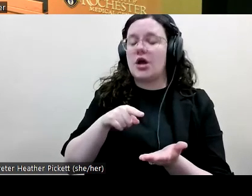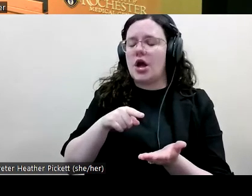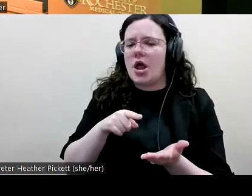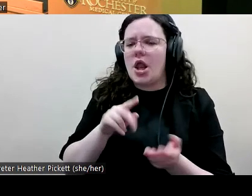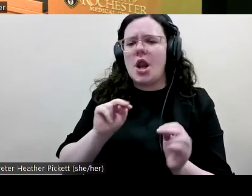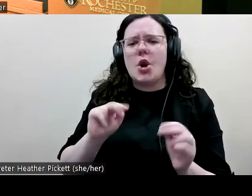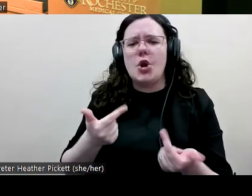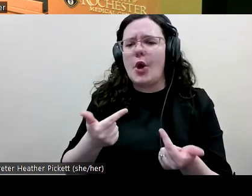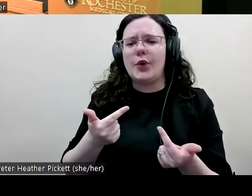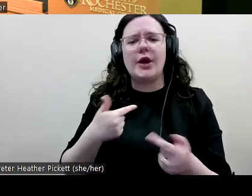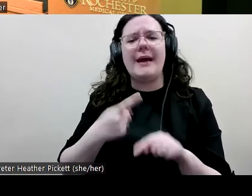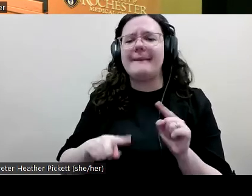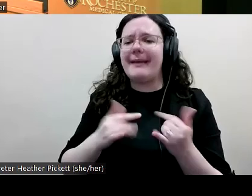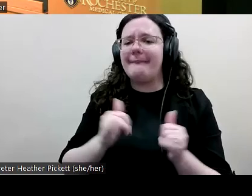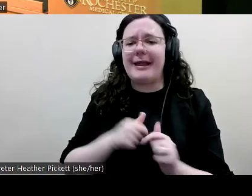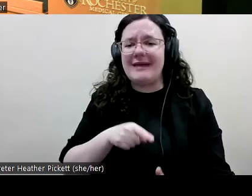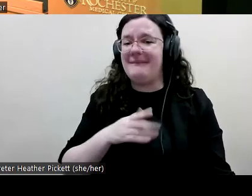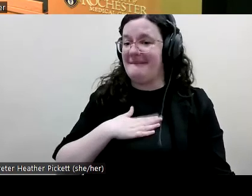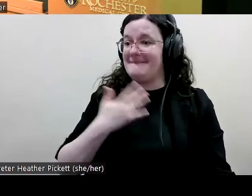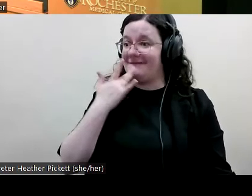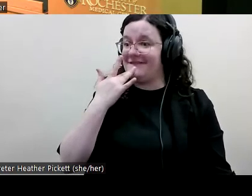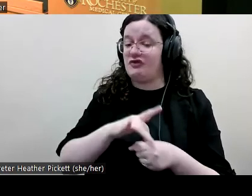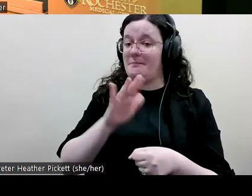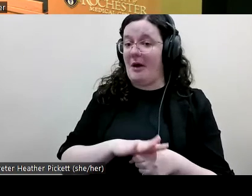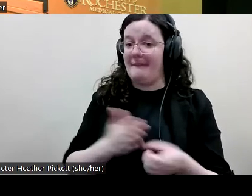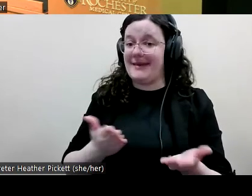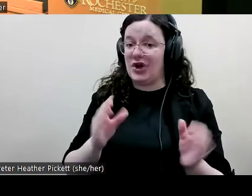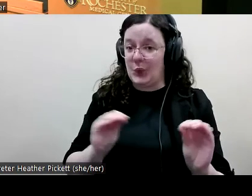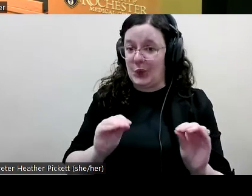every day for the next week someone from his faith community showed up with a new deck of